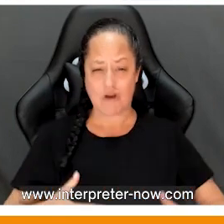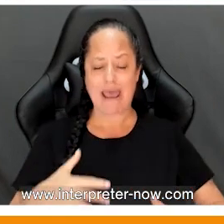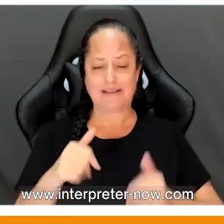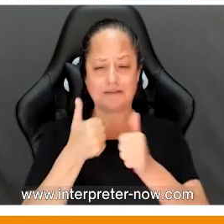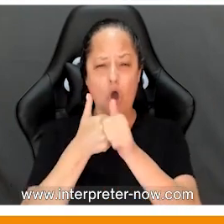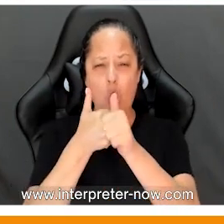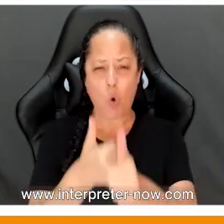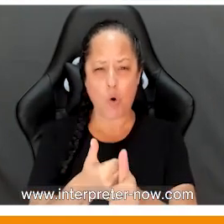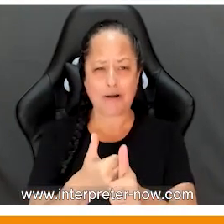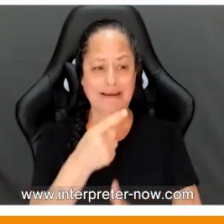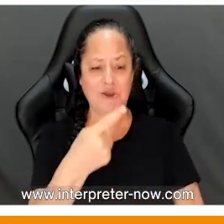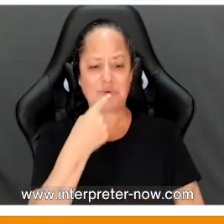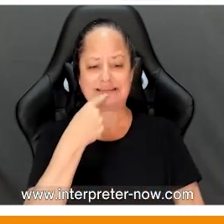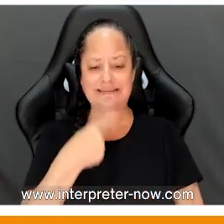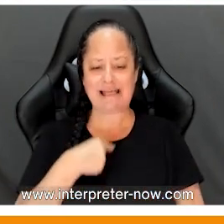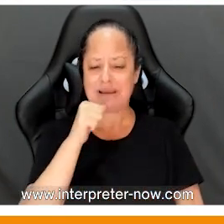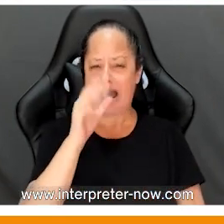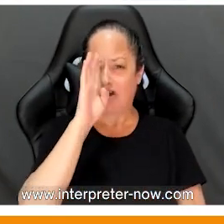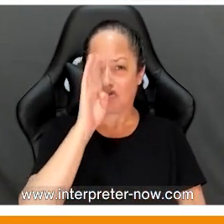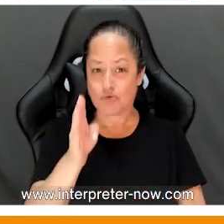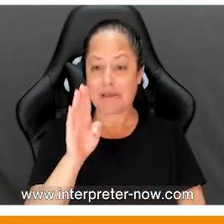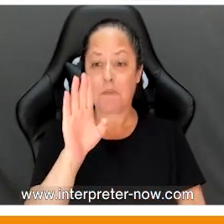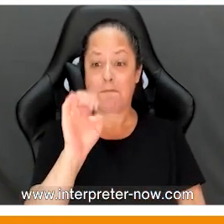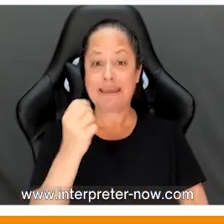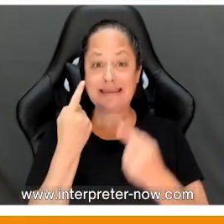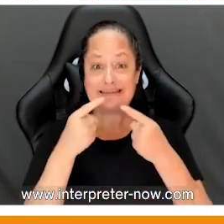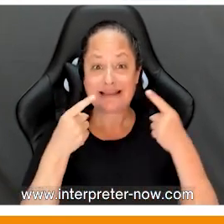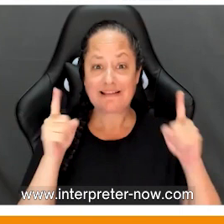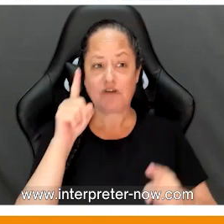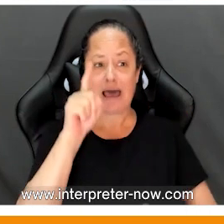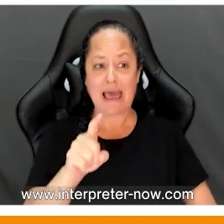But what he was also telling me indirectly was that if I wanted to be successful, I needed